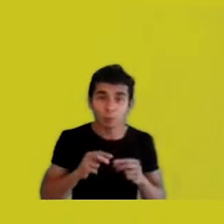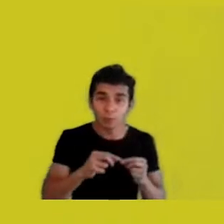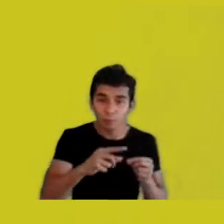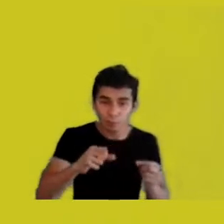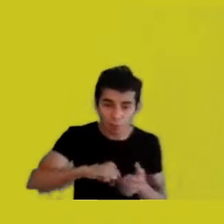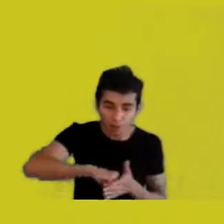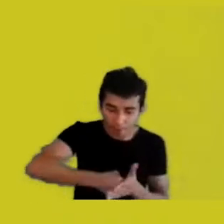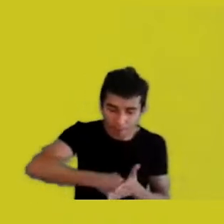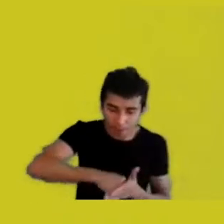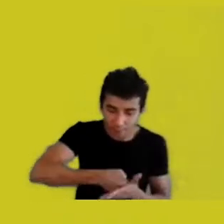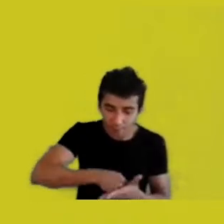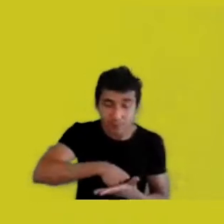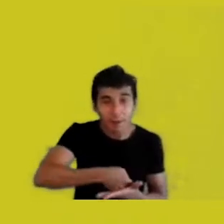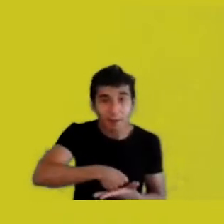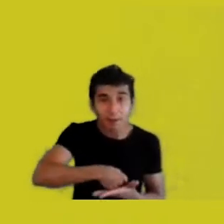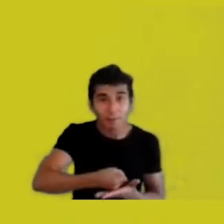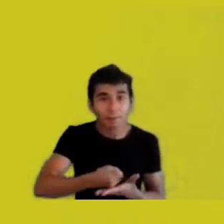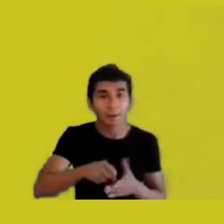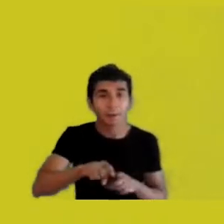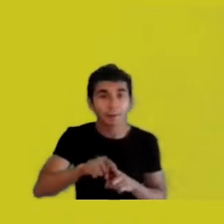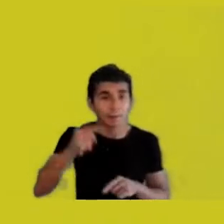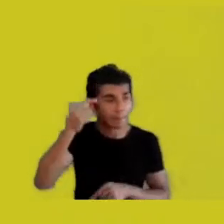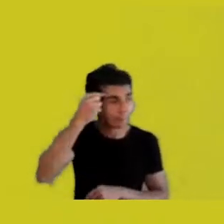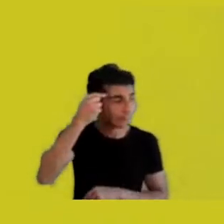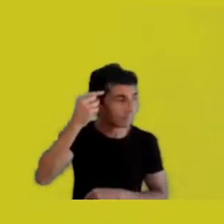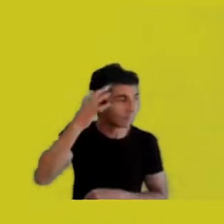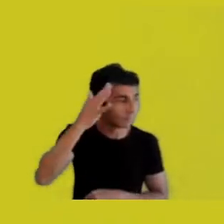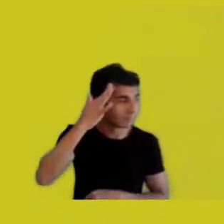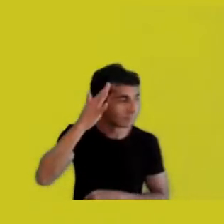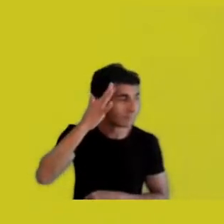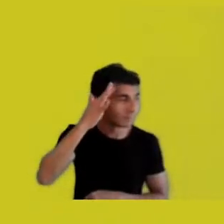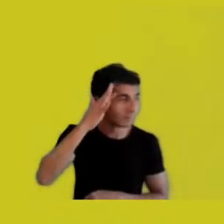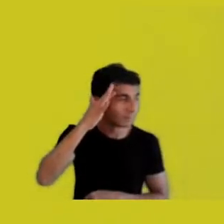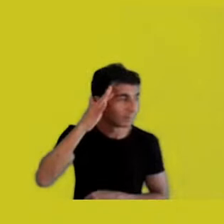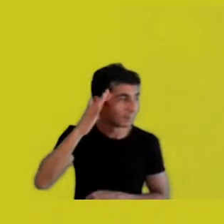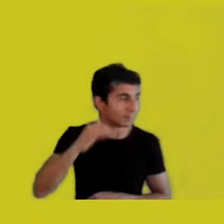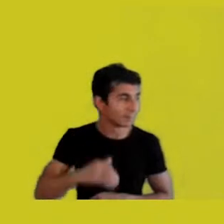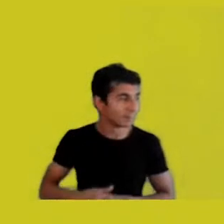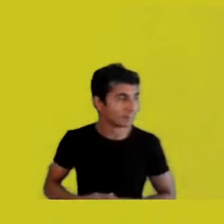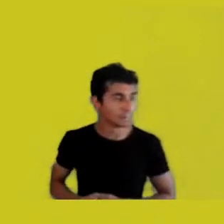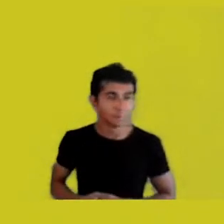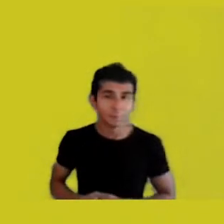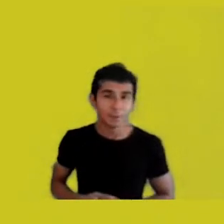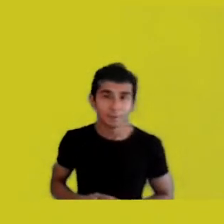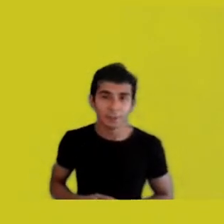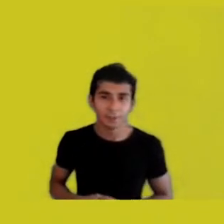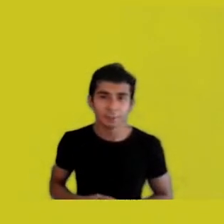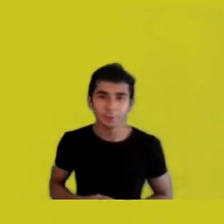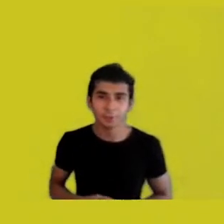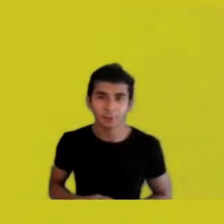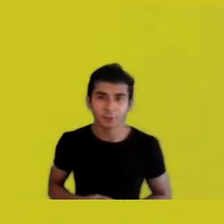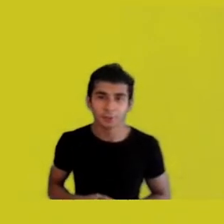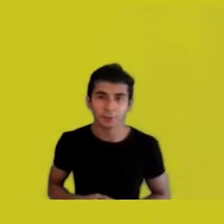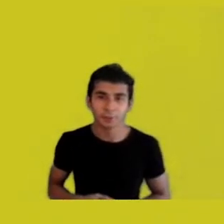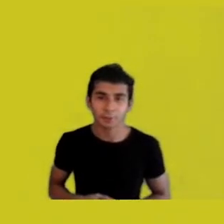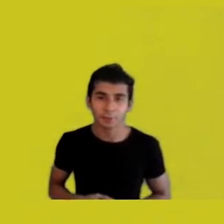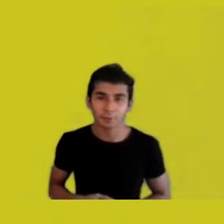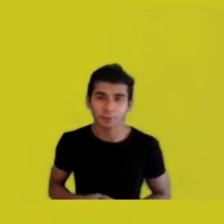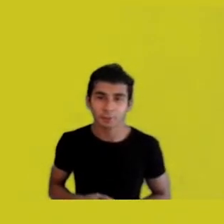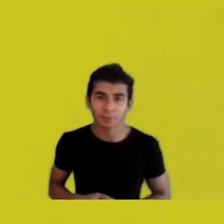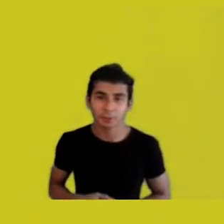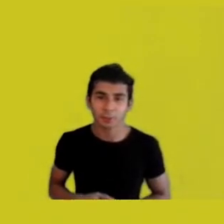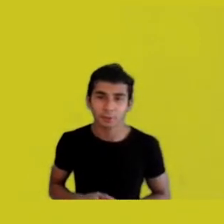all that, evidently, implies a science, a technique